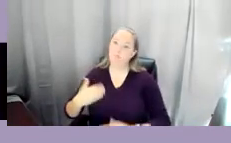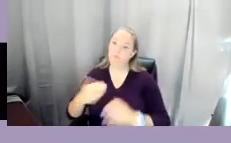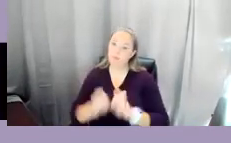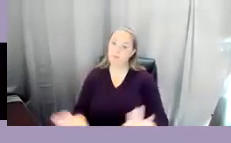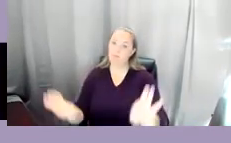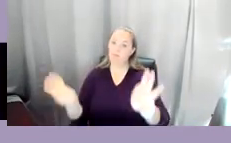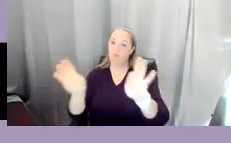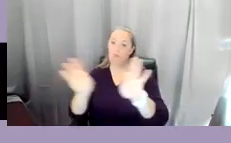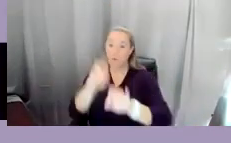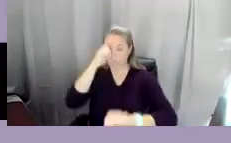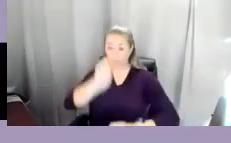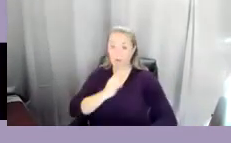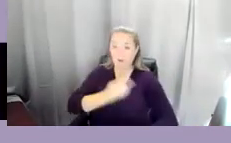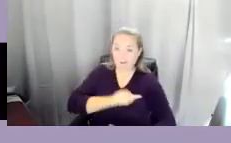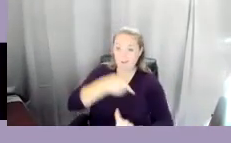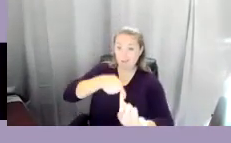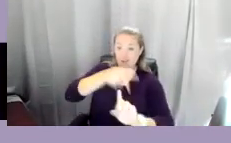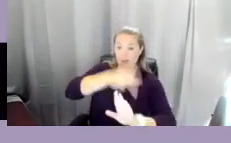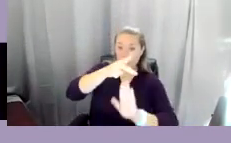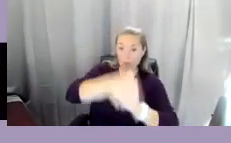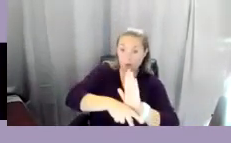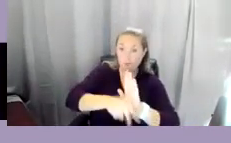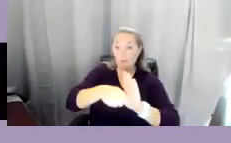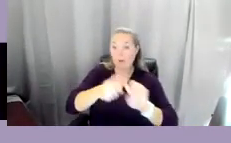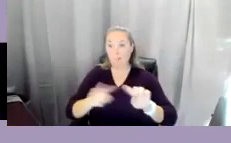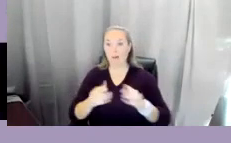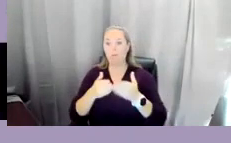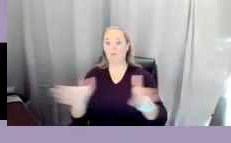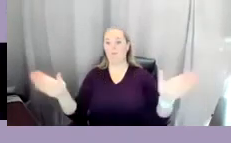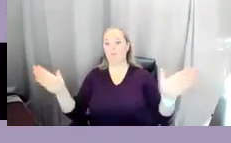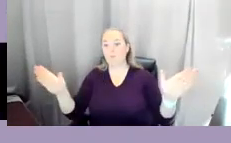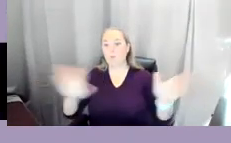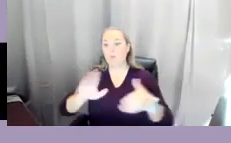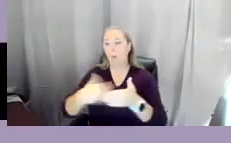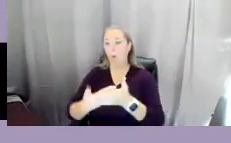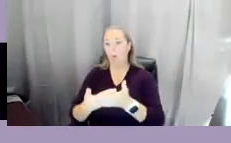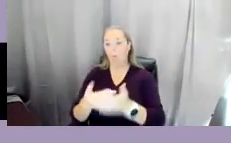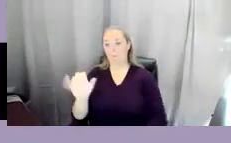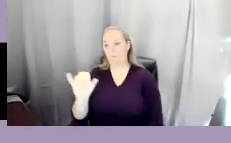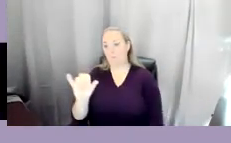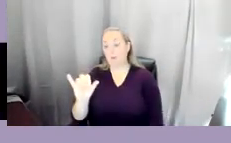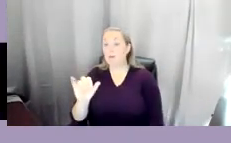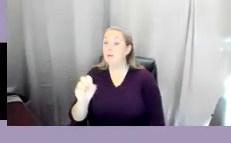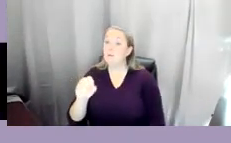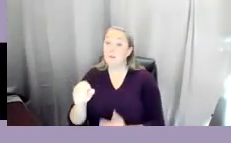EQUITY AND SOCIAL JUSTICE IS A REALLY CORE GOAL OF THE LEVY AS WELL AS THE WORK OF OUR DEPARTMENT AND THE COUNTY AS A